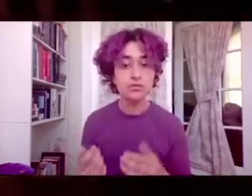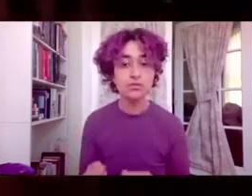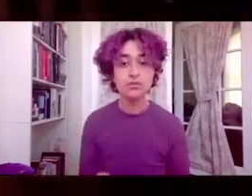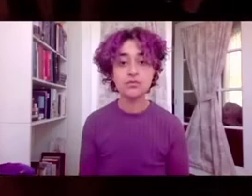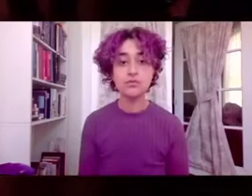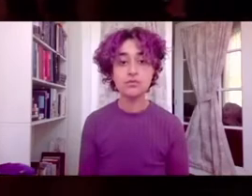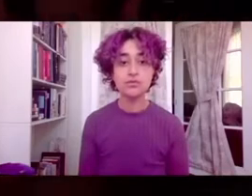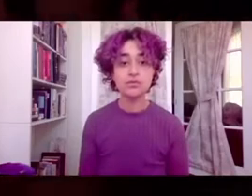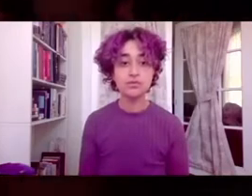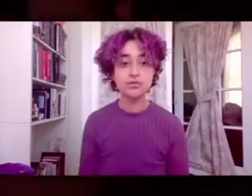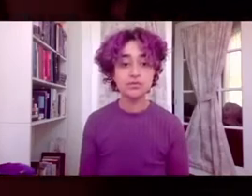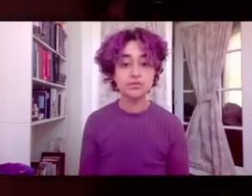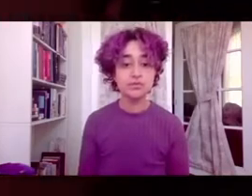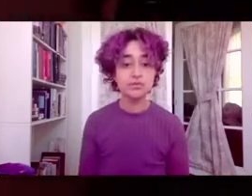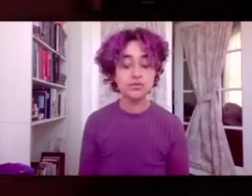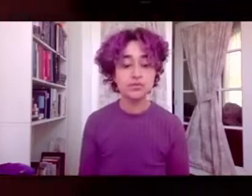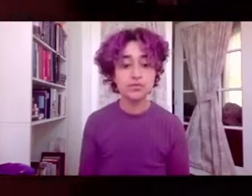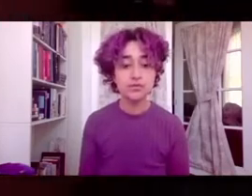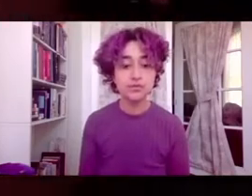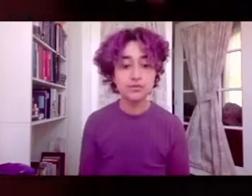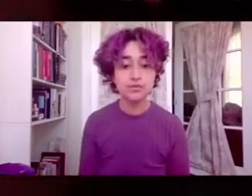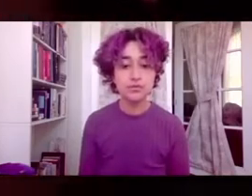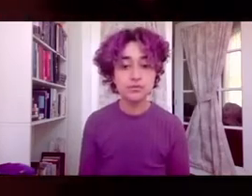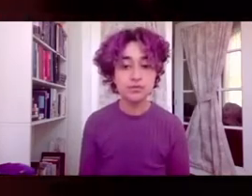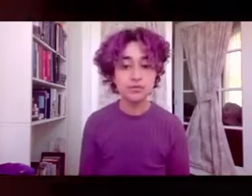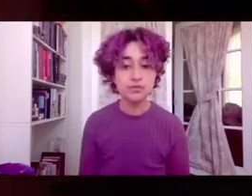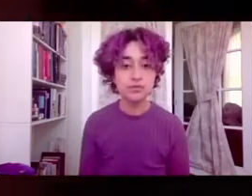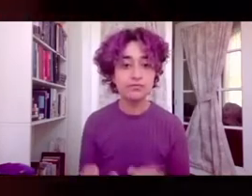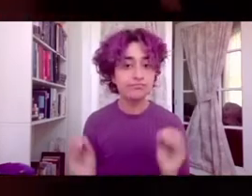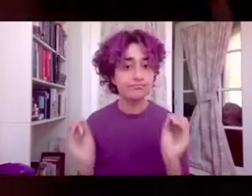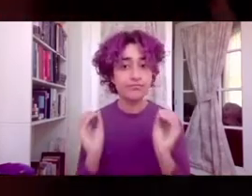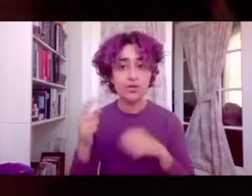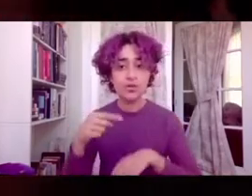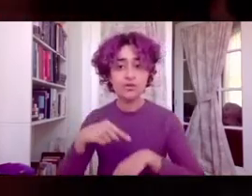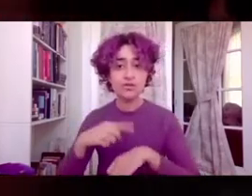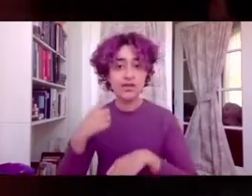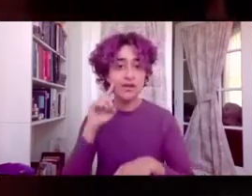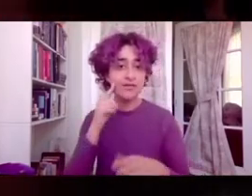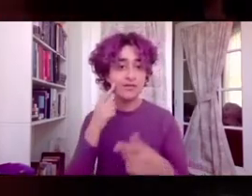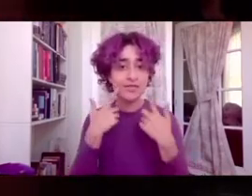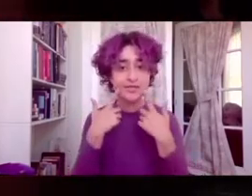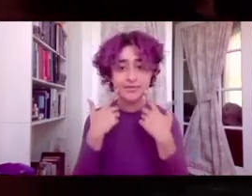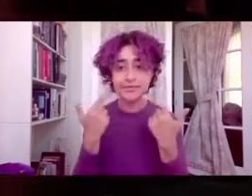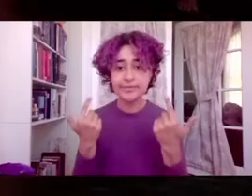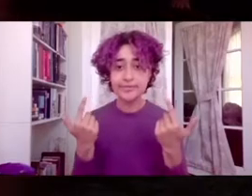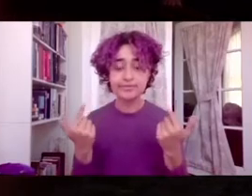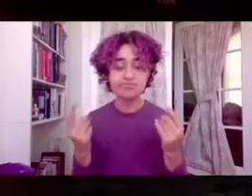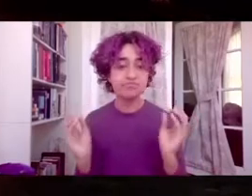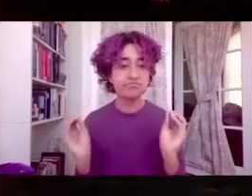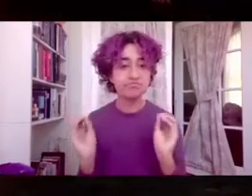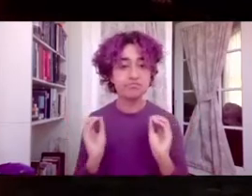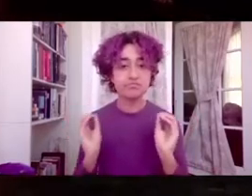Don't feel like talking No time for laughing